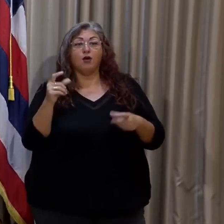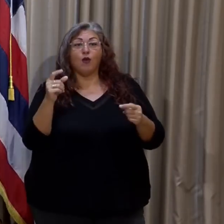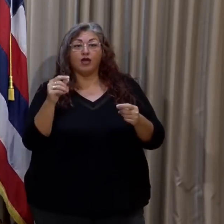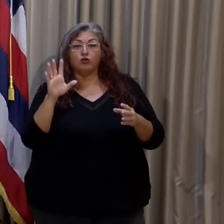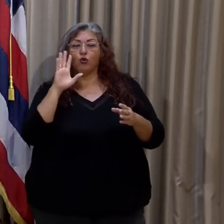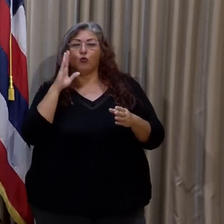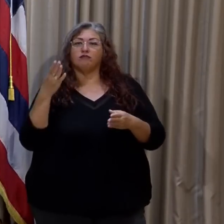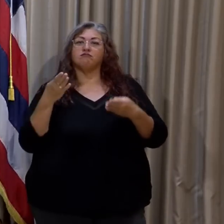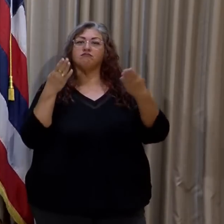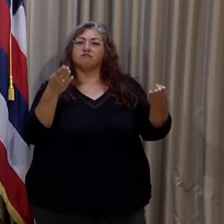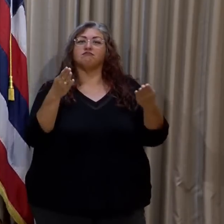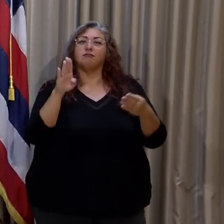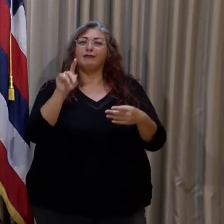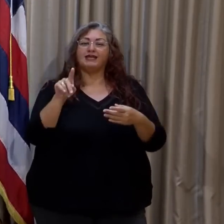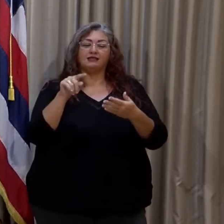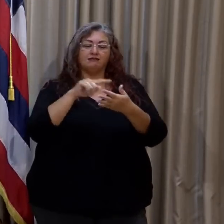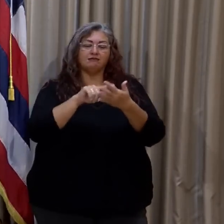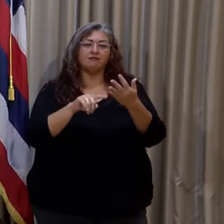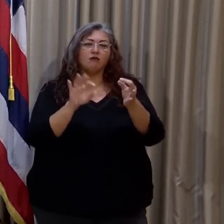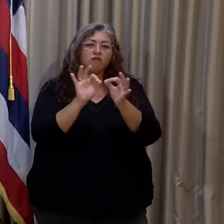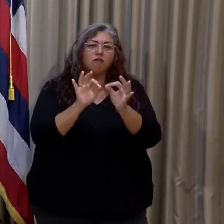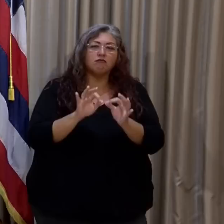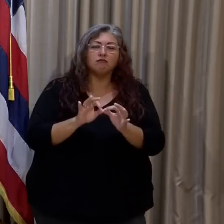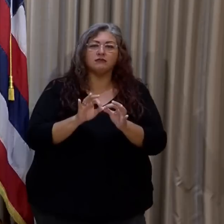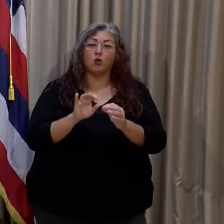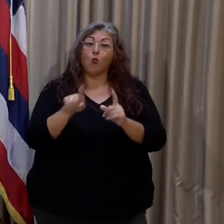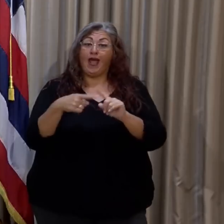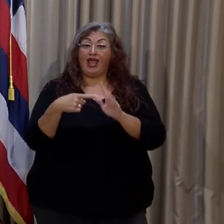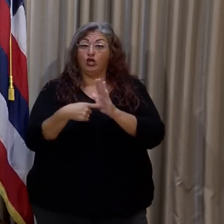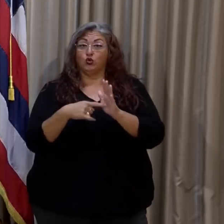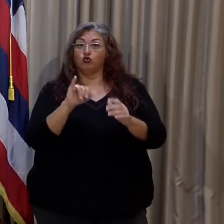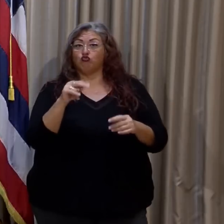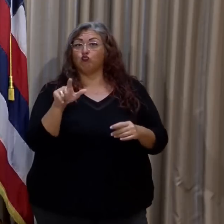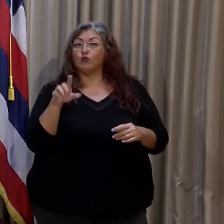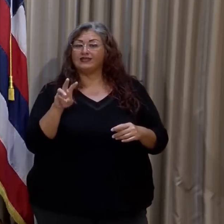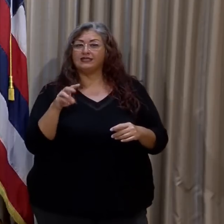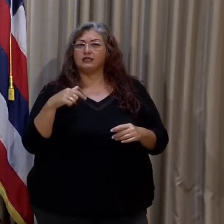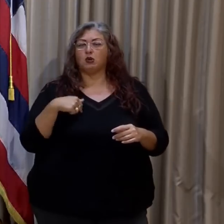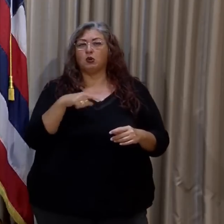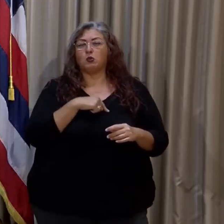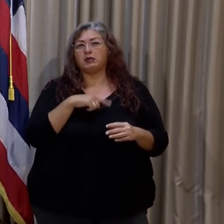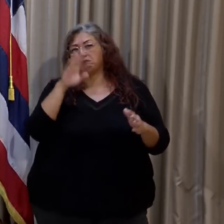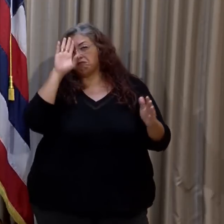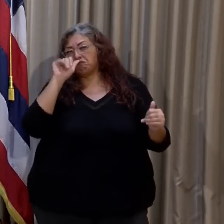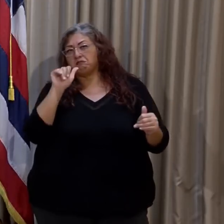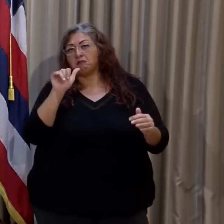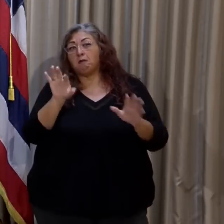AVAILABLE. THE COMPANIES WILL THEN SUBMIT THEIR COST AND FINAL PROPOSALS